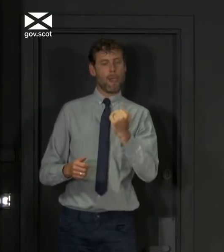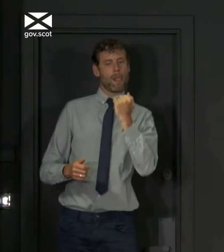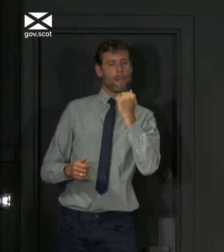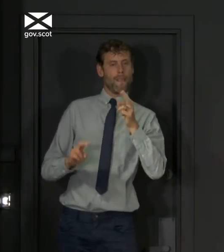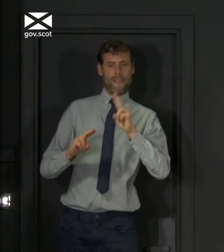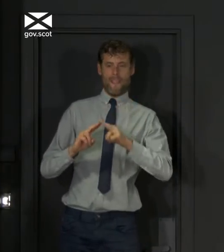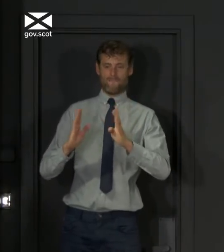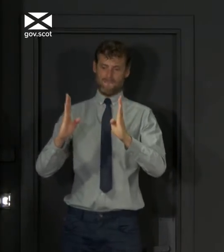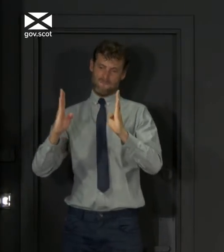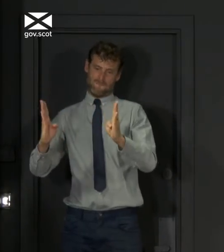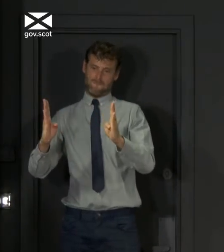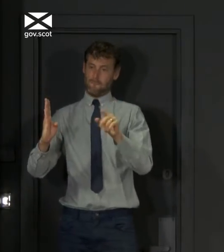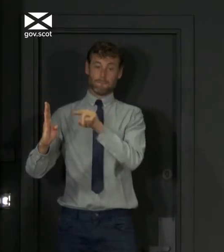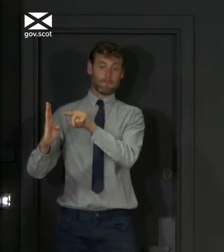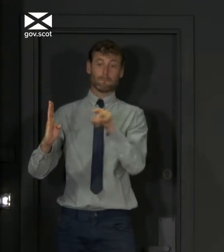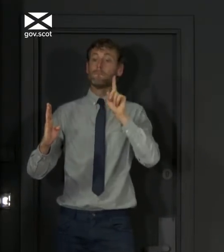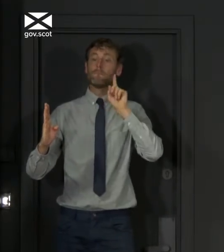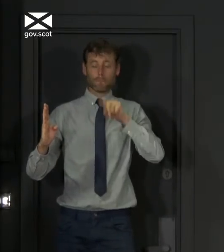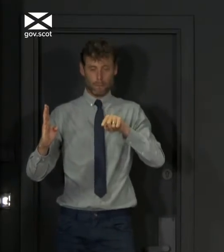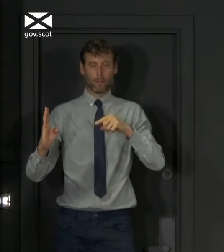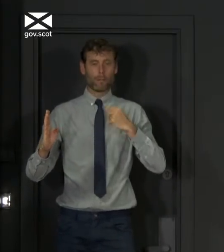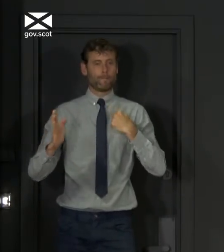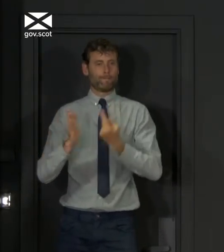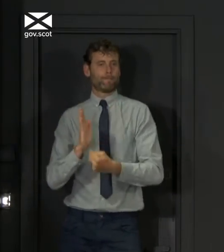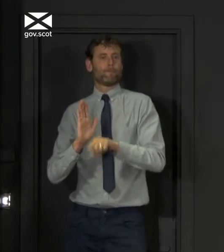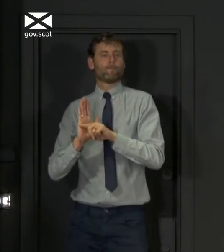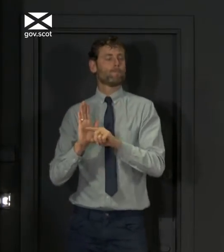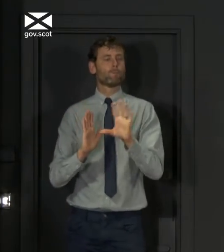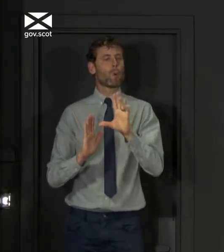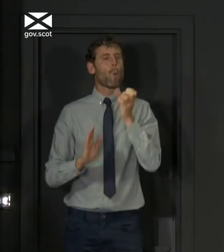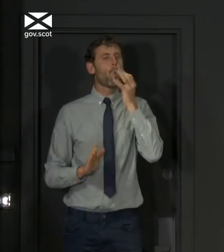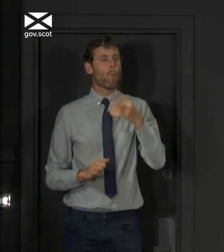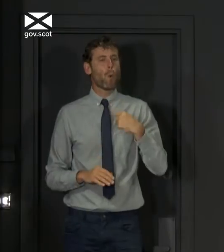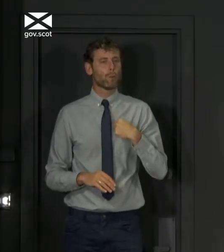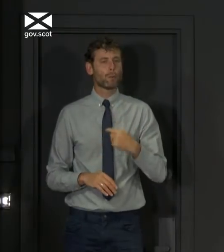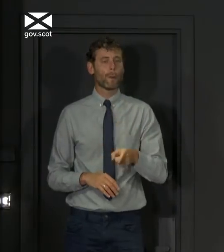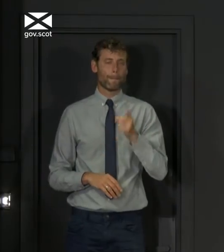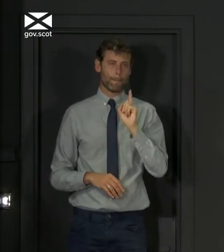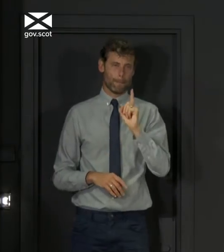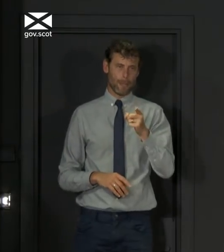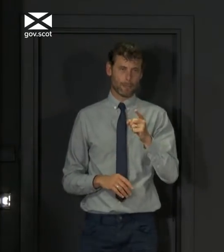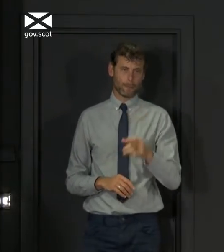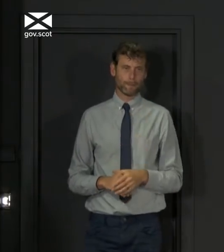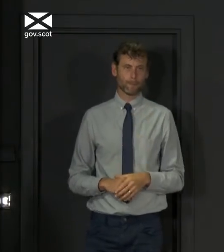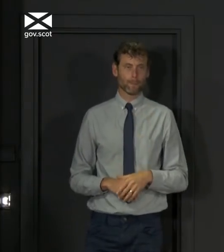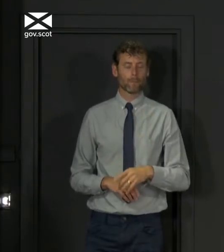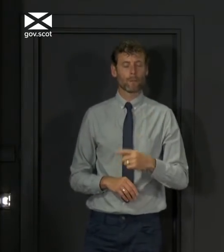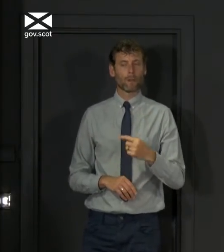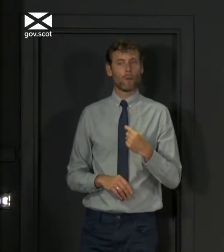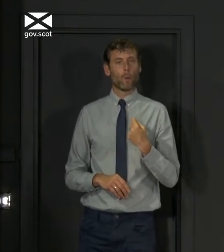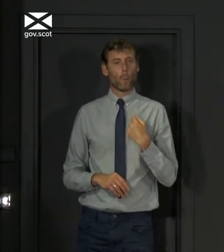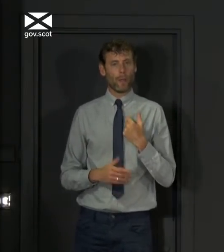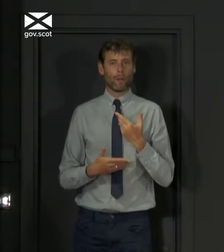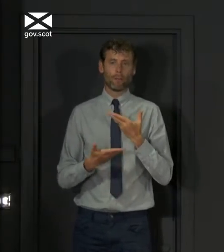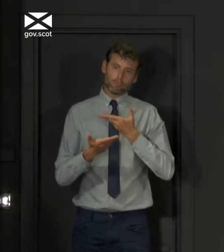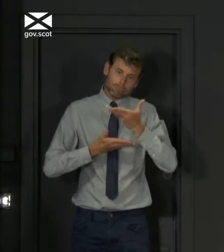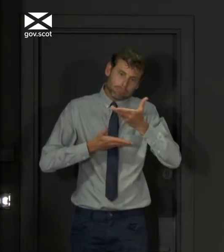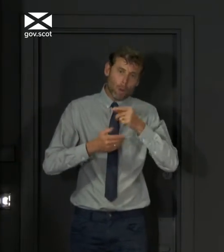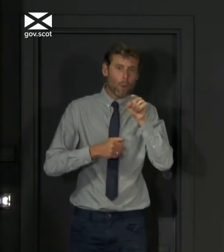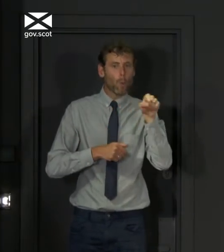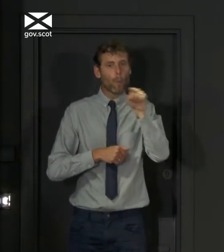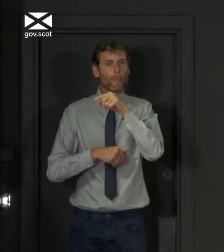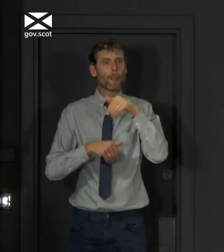go through on that issue. But we are providing shops and the retail sector with advertising